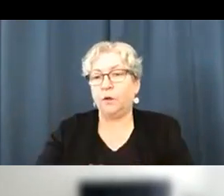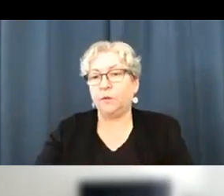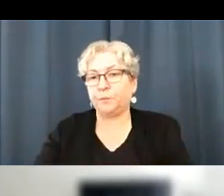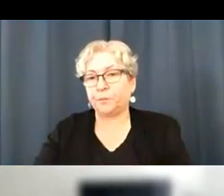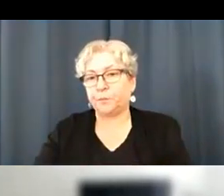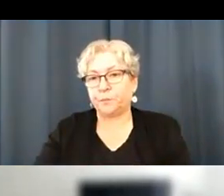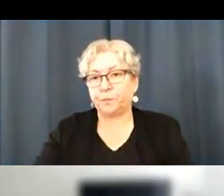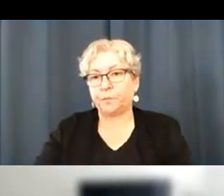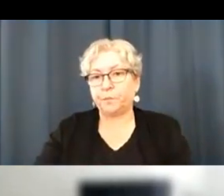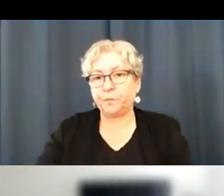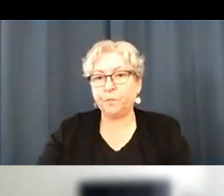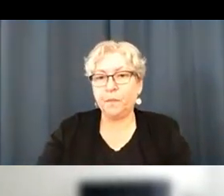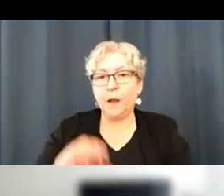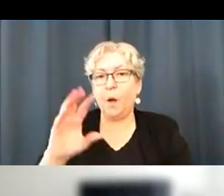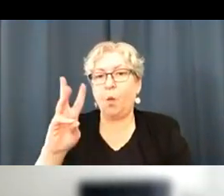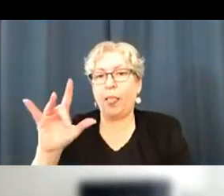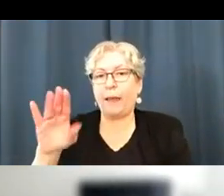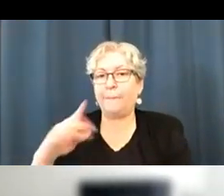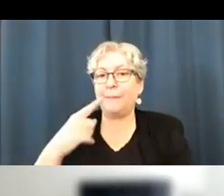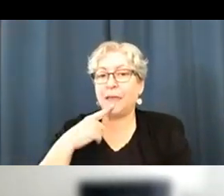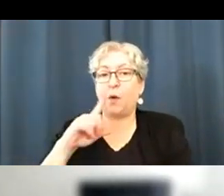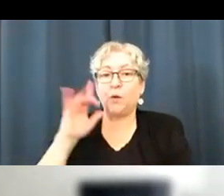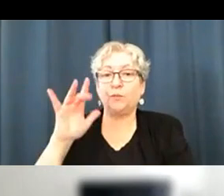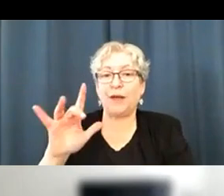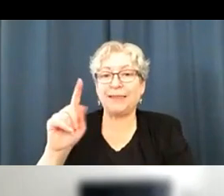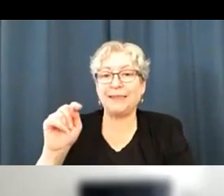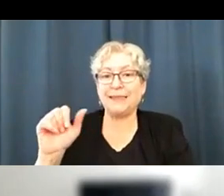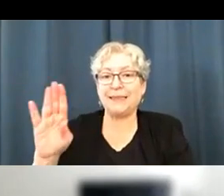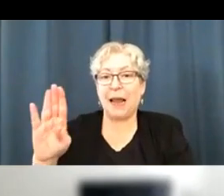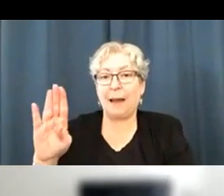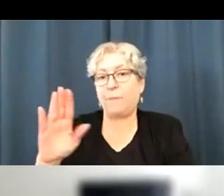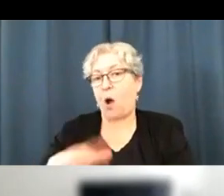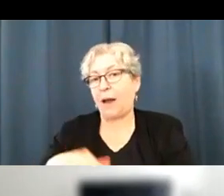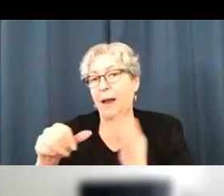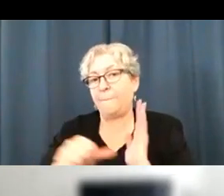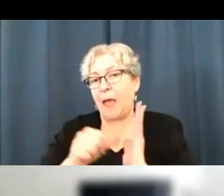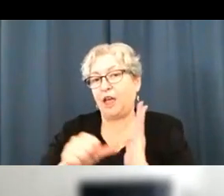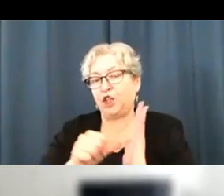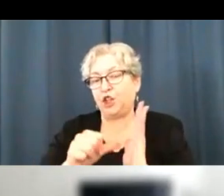So, when you press the tab key on a page when you're running a screen reader